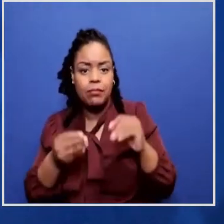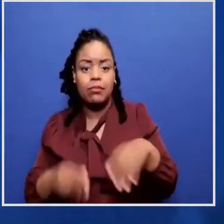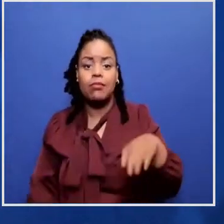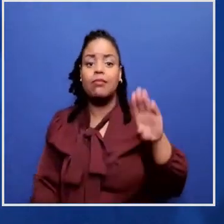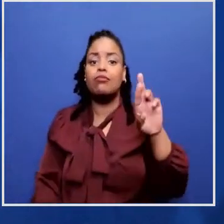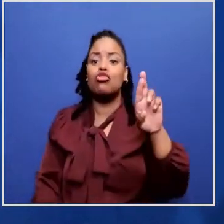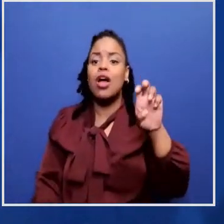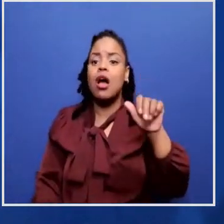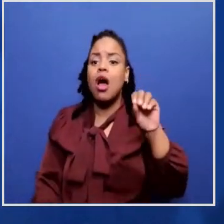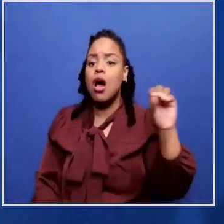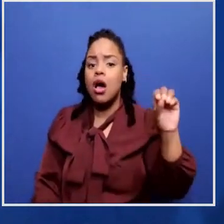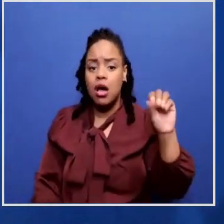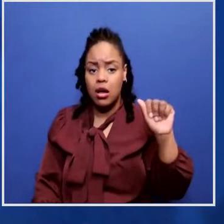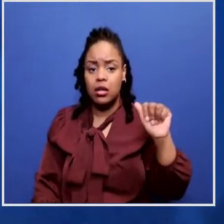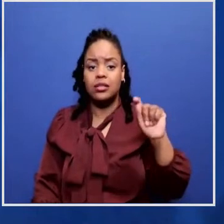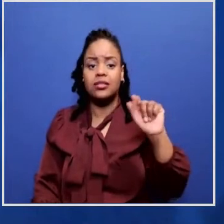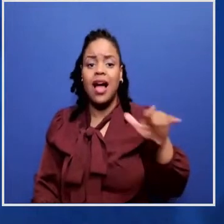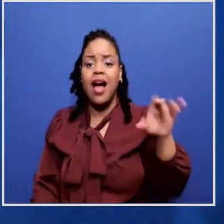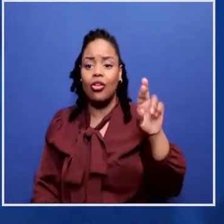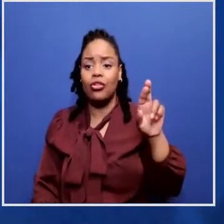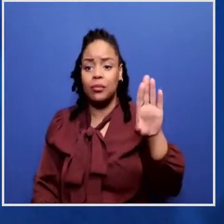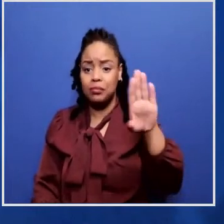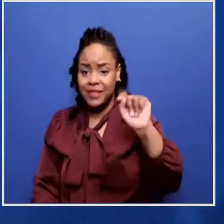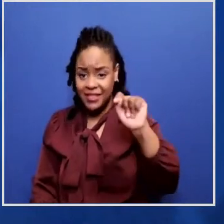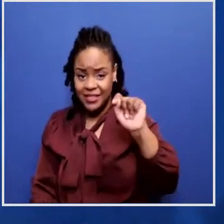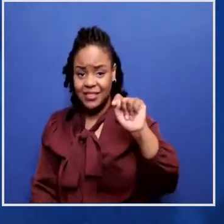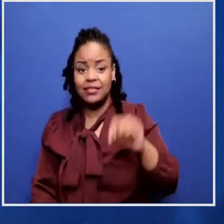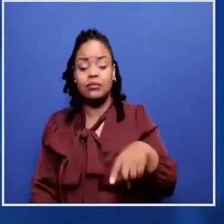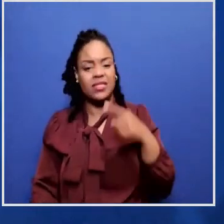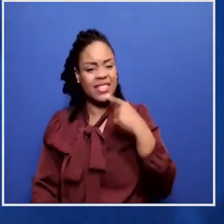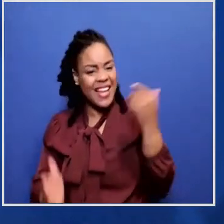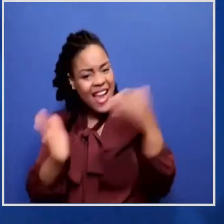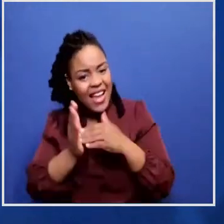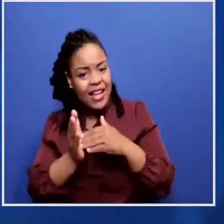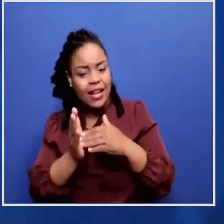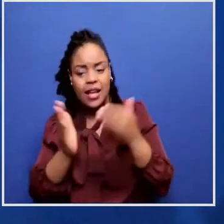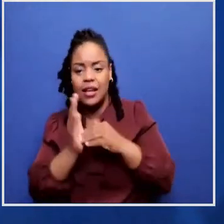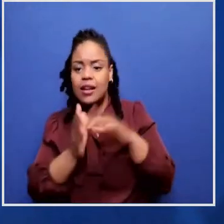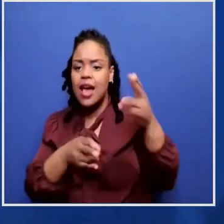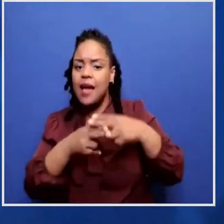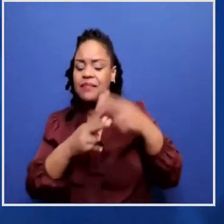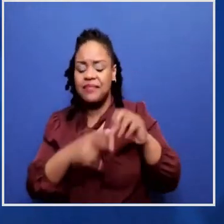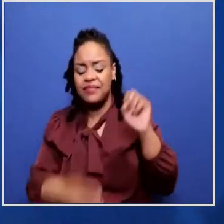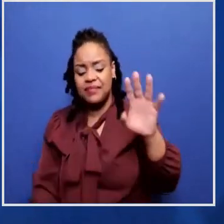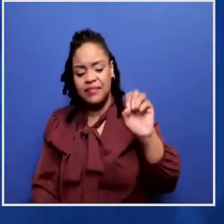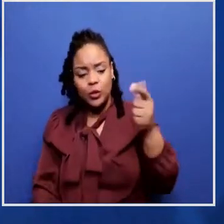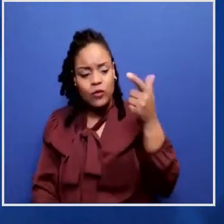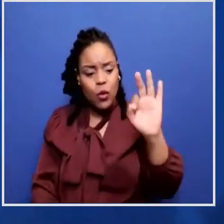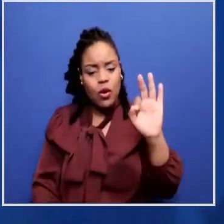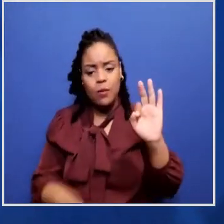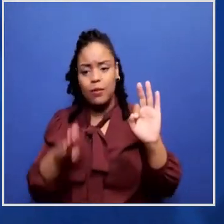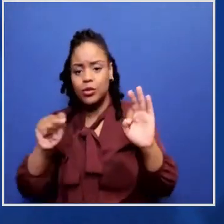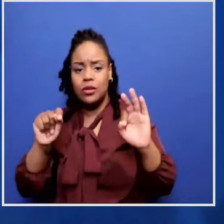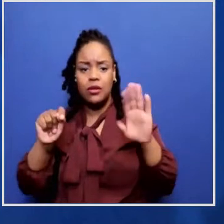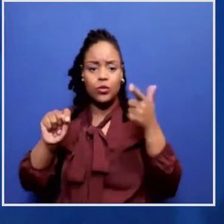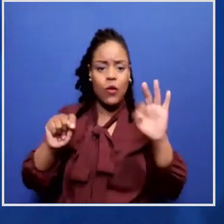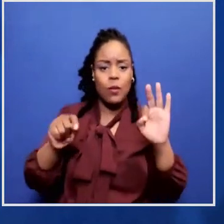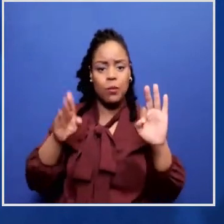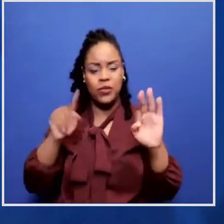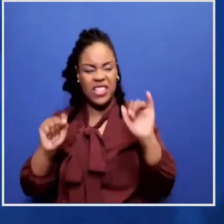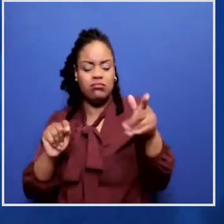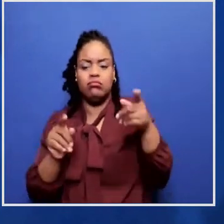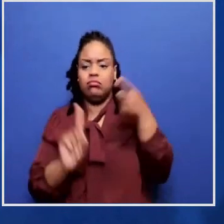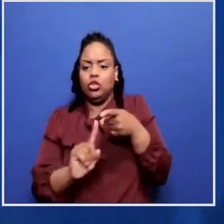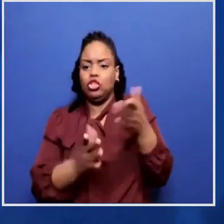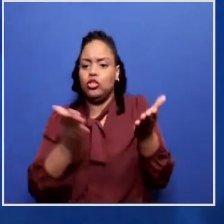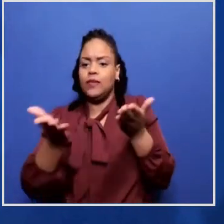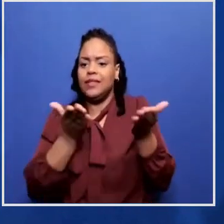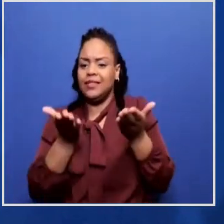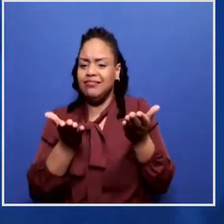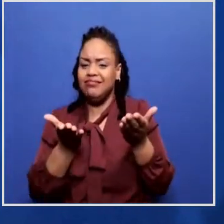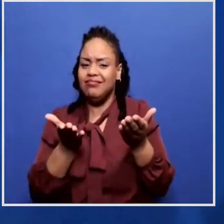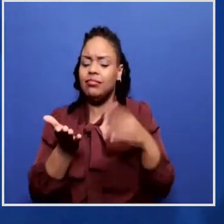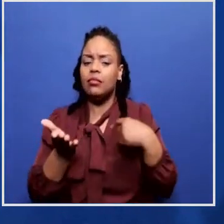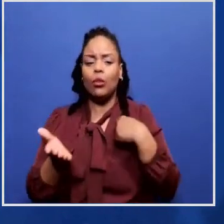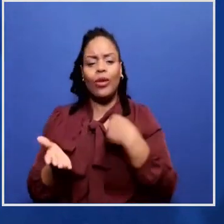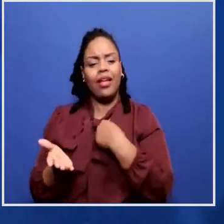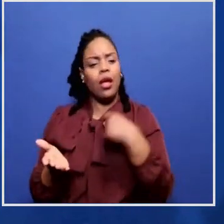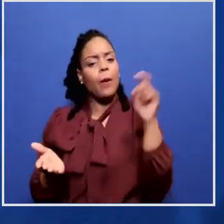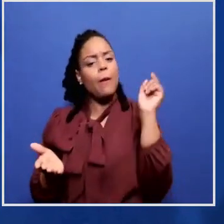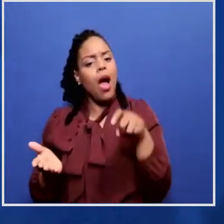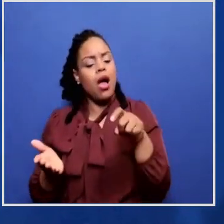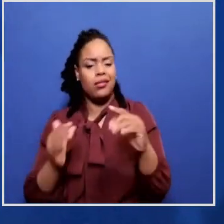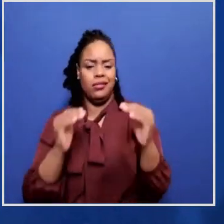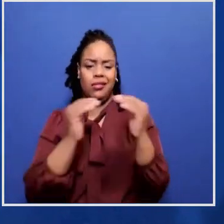SERVICE.